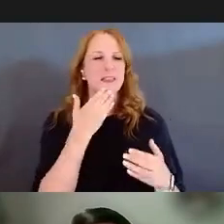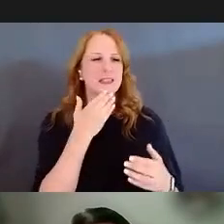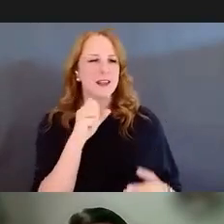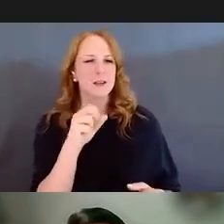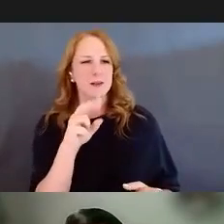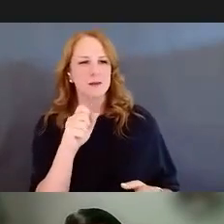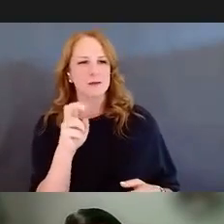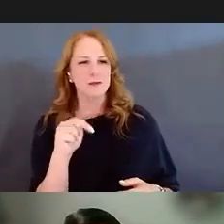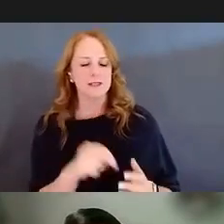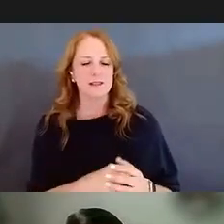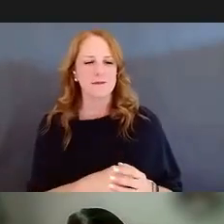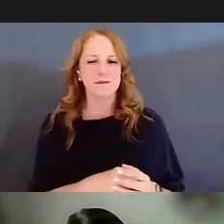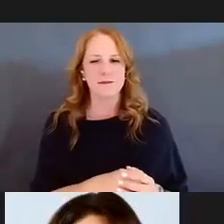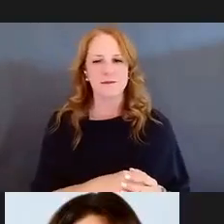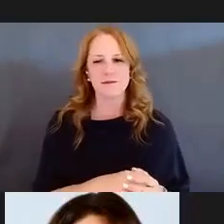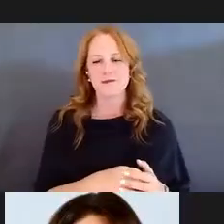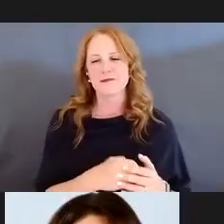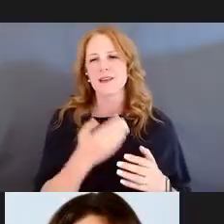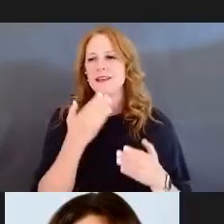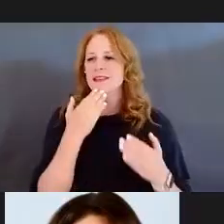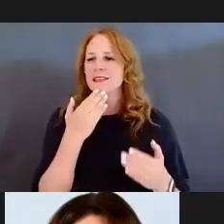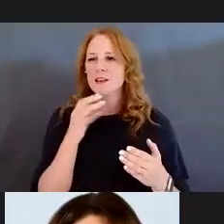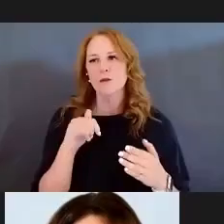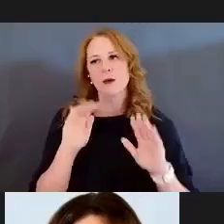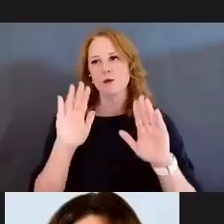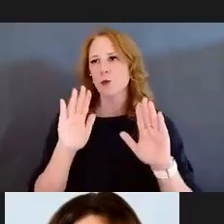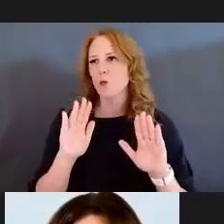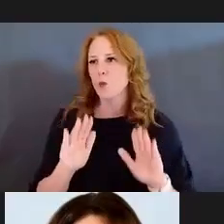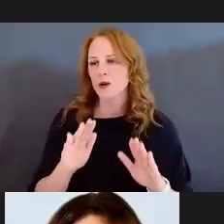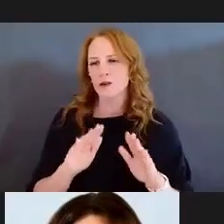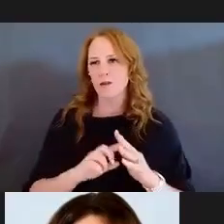Thank you. Brilliant. Thank you, Susan. That was a wonderful origin story. Thank you for sharing